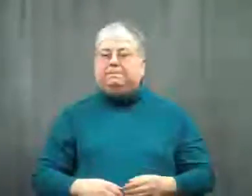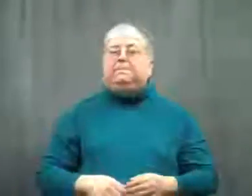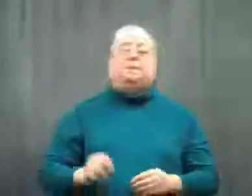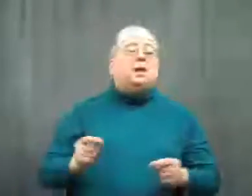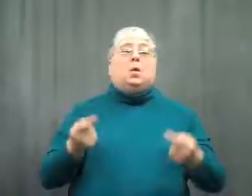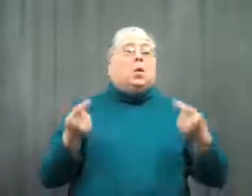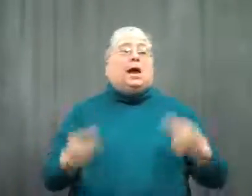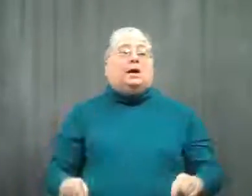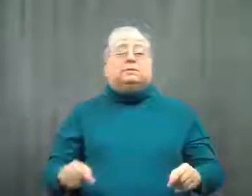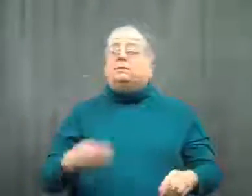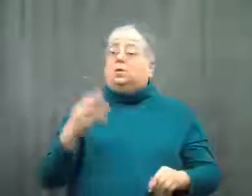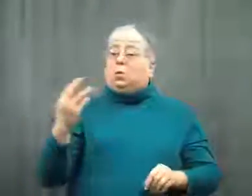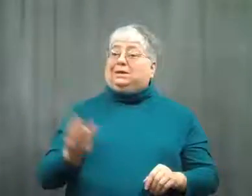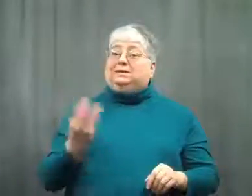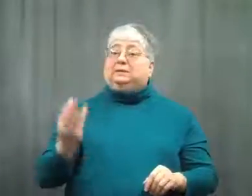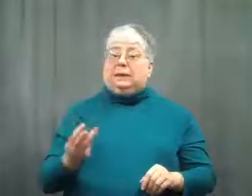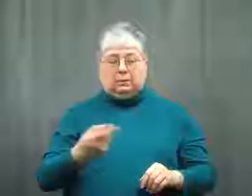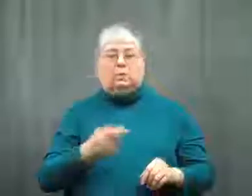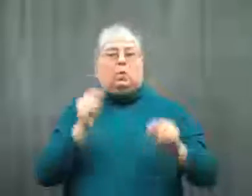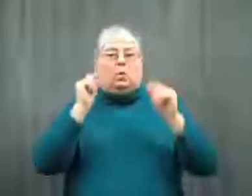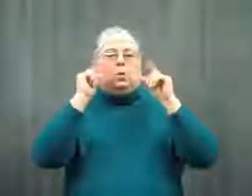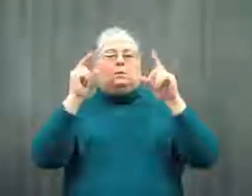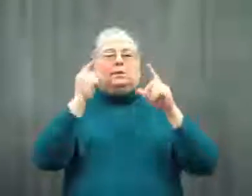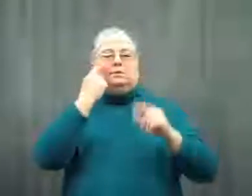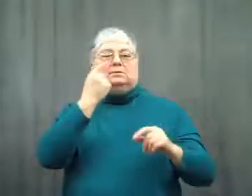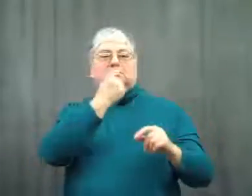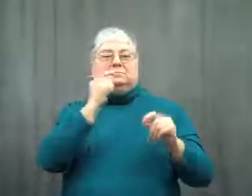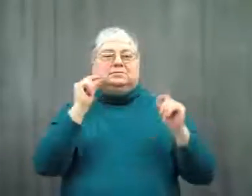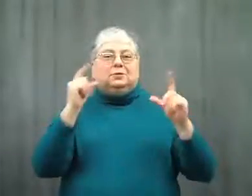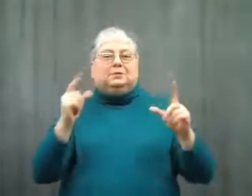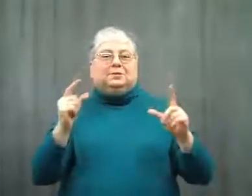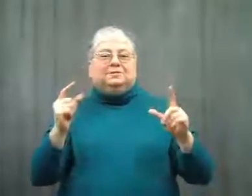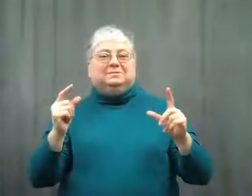On Wednesday, Giffords opened her eyes.